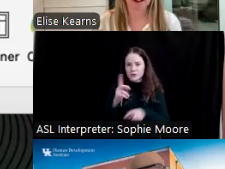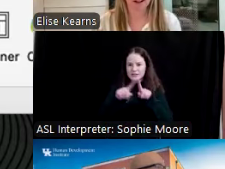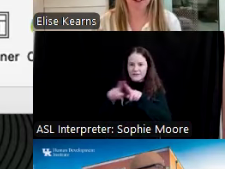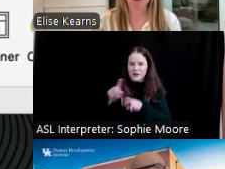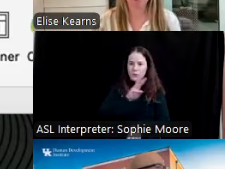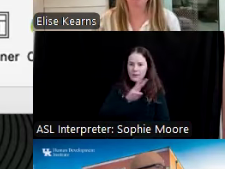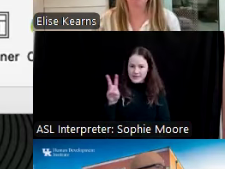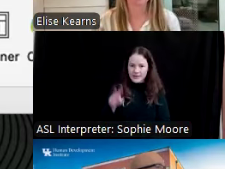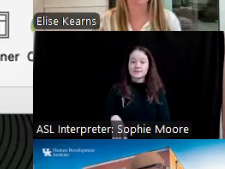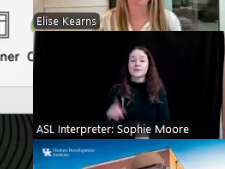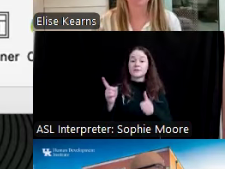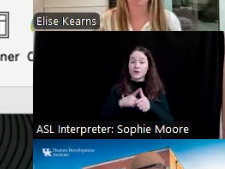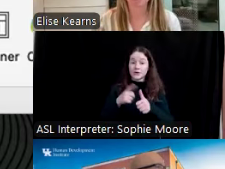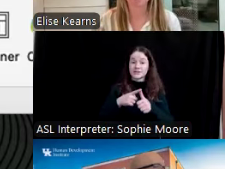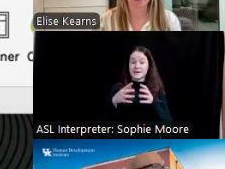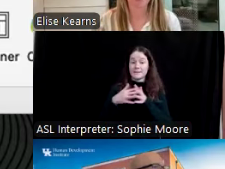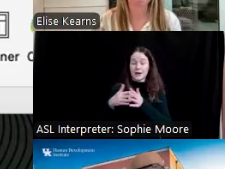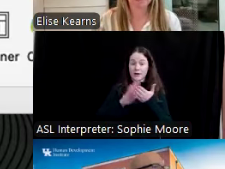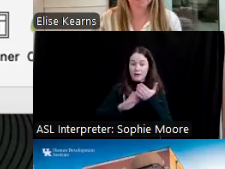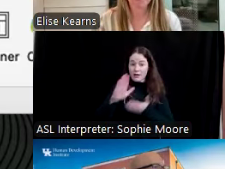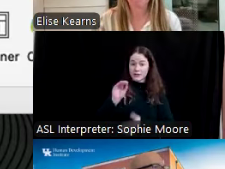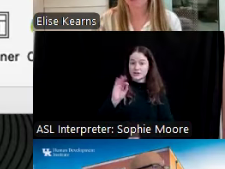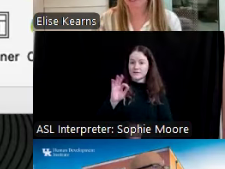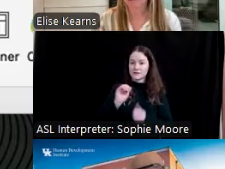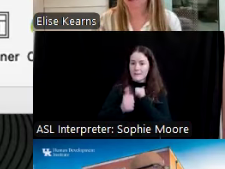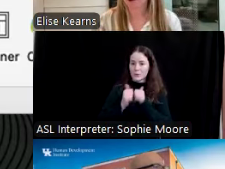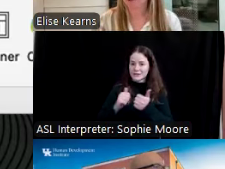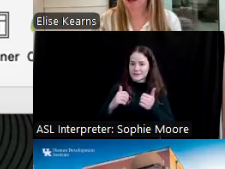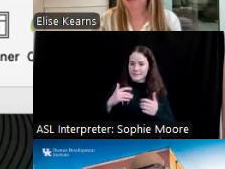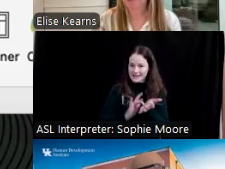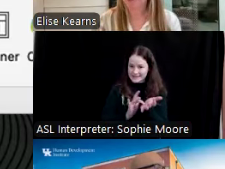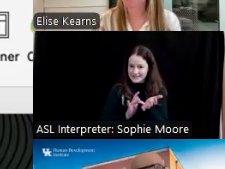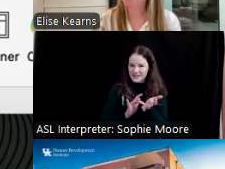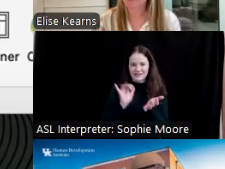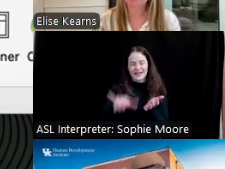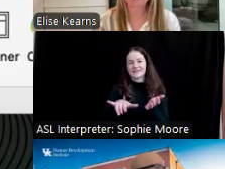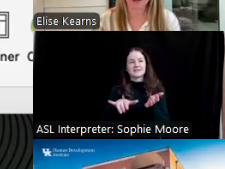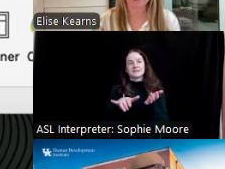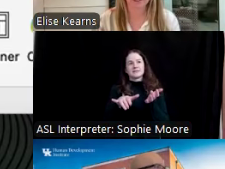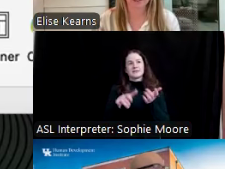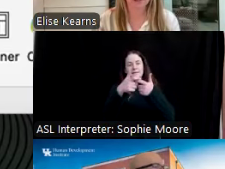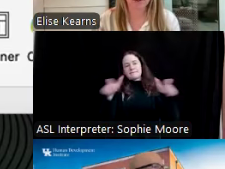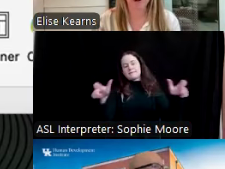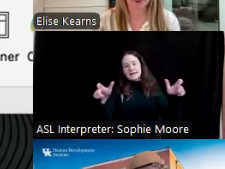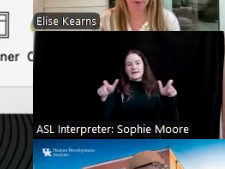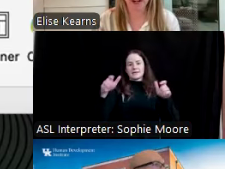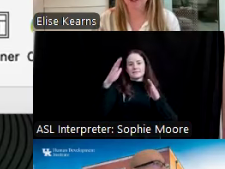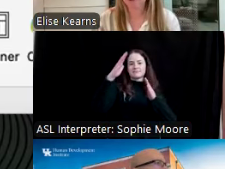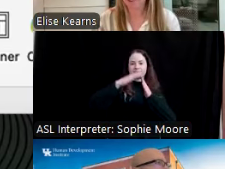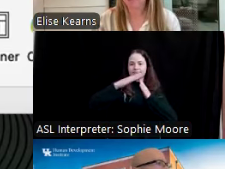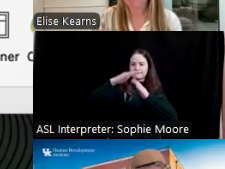Medicine, which is really um the body that recommends and kind of sets the guidelines for everyone. Um so, I wanted